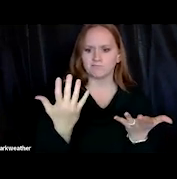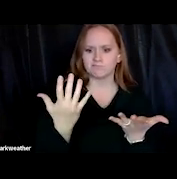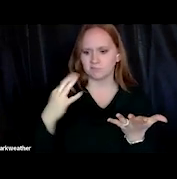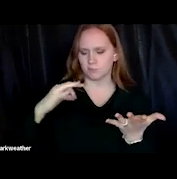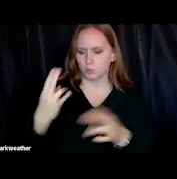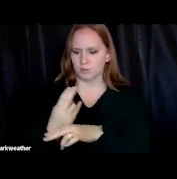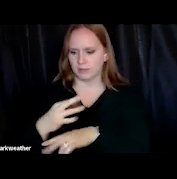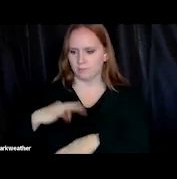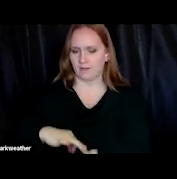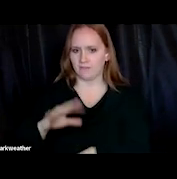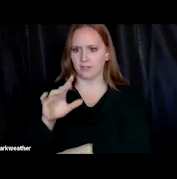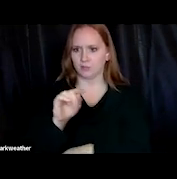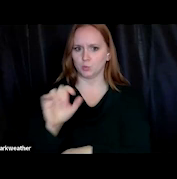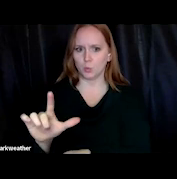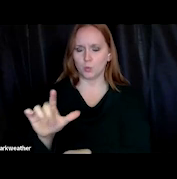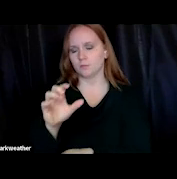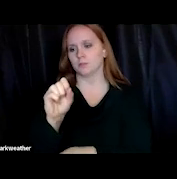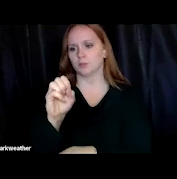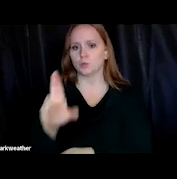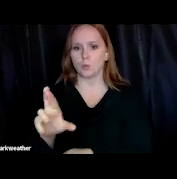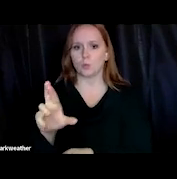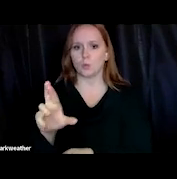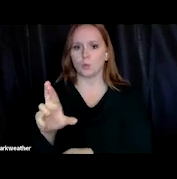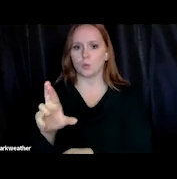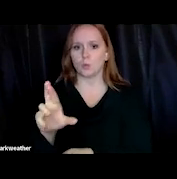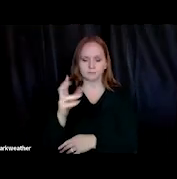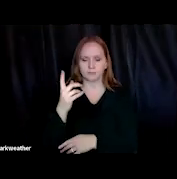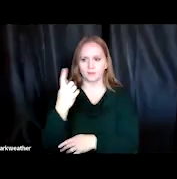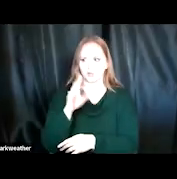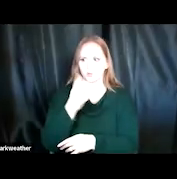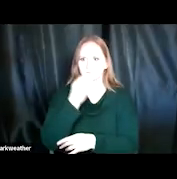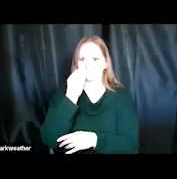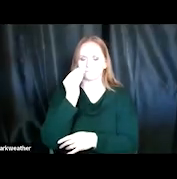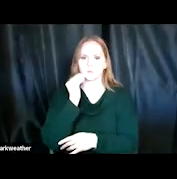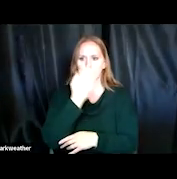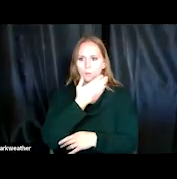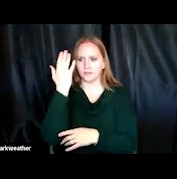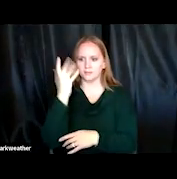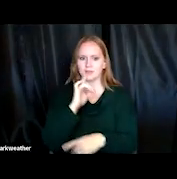Of having SOAR work being done in your local homeless responses. So not necessarily just training, but having the actual work being done